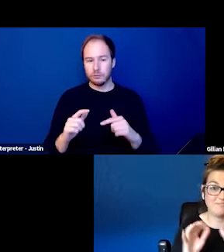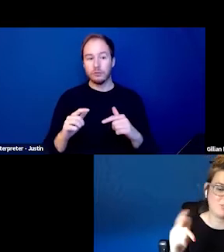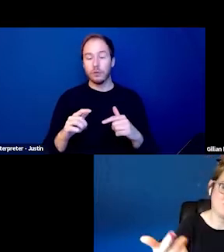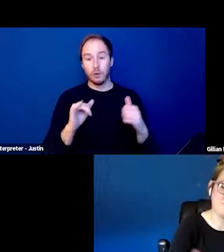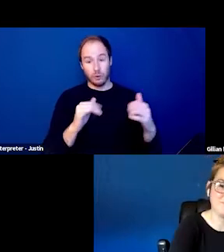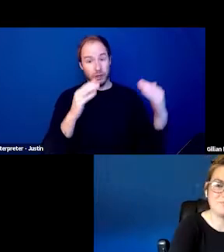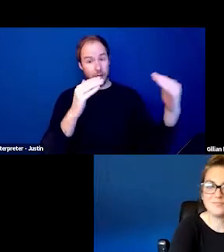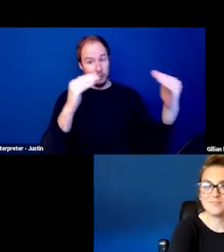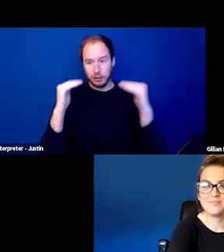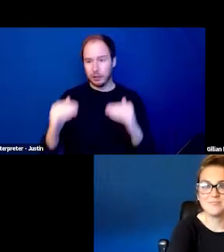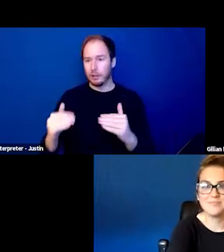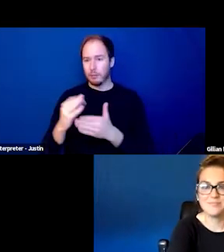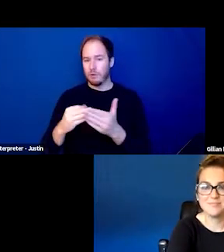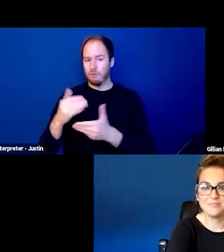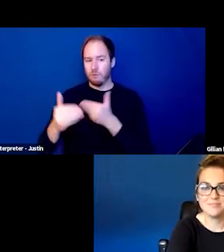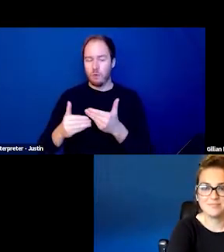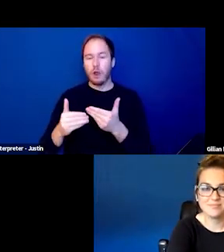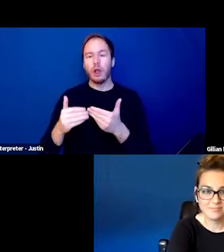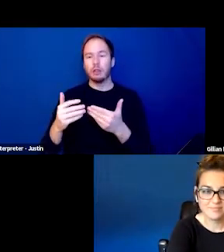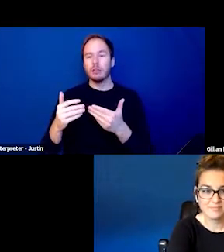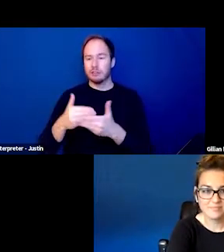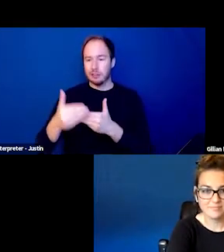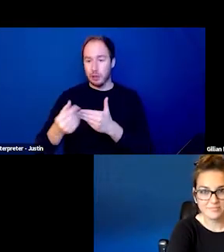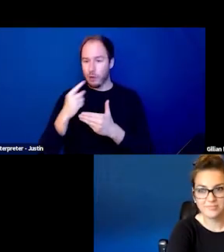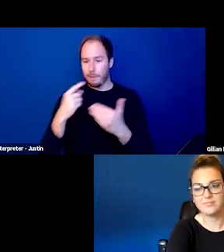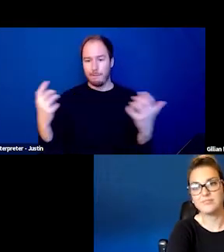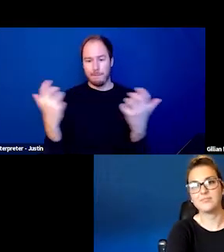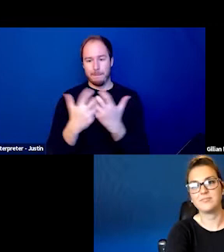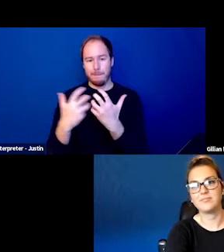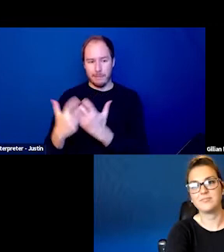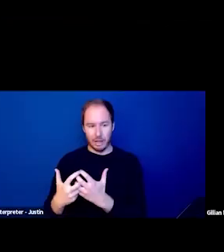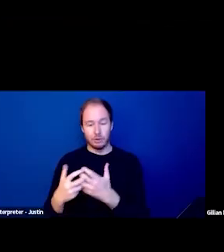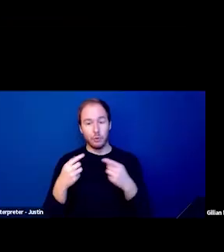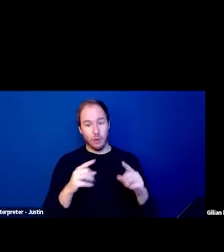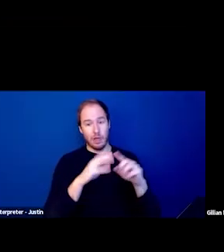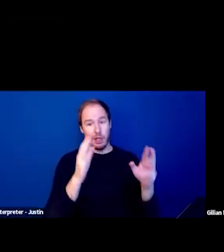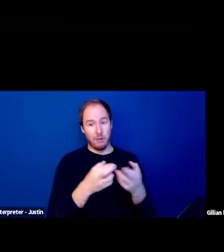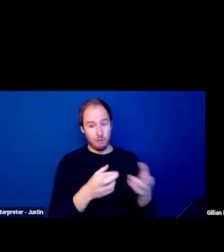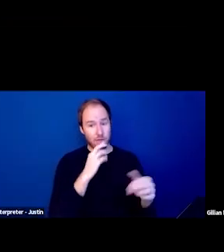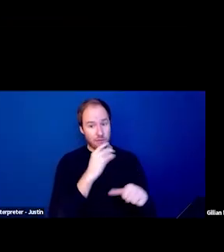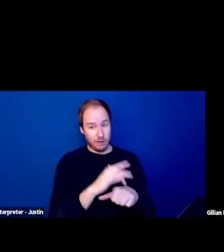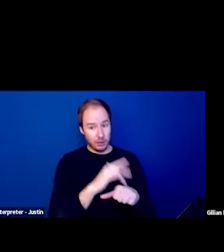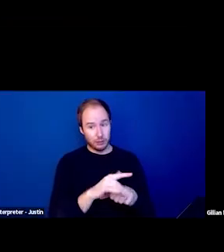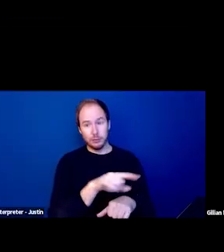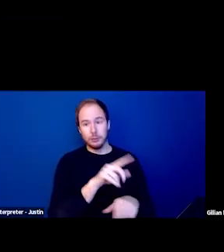we have matching, which is basically, as housing resources become available, the people who have been prioritized,